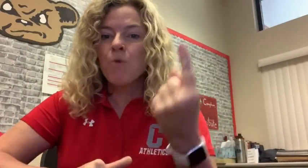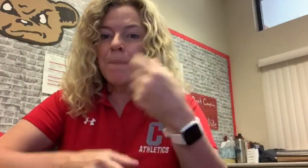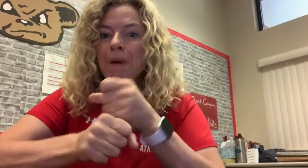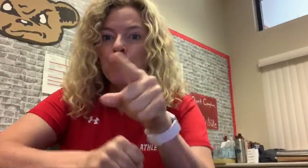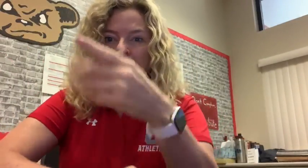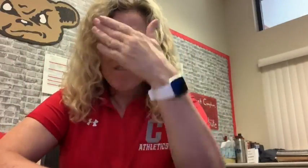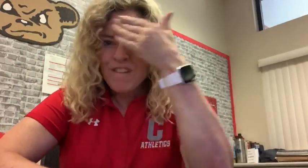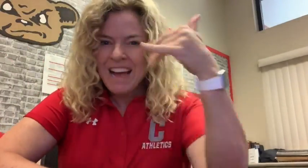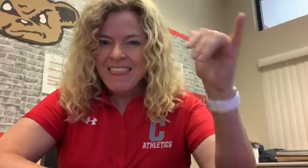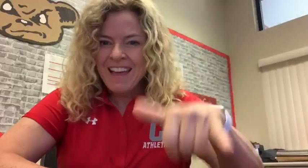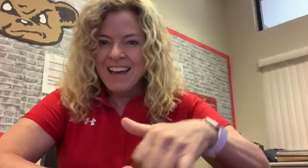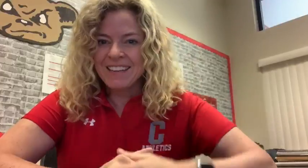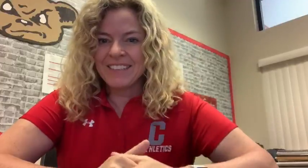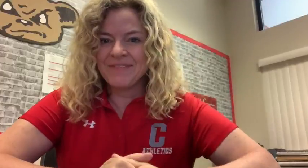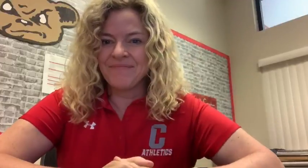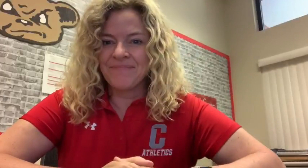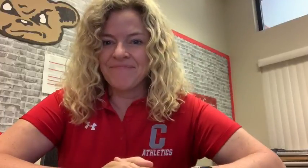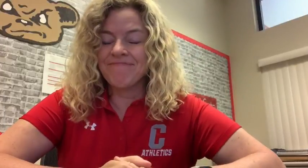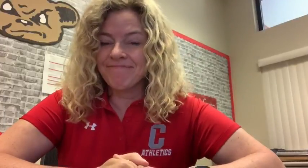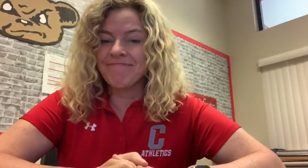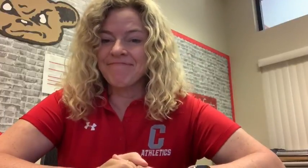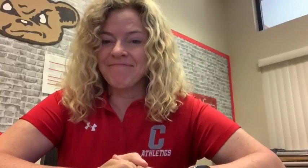Don't let anyone let you forget it.